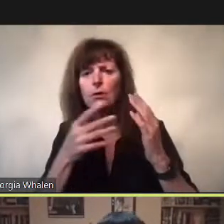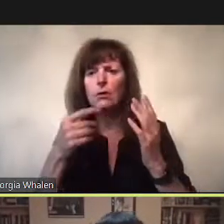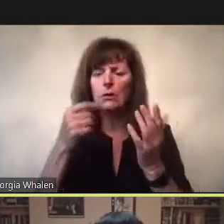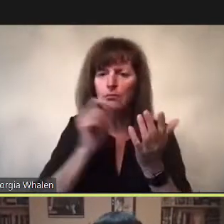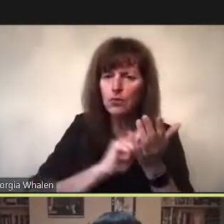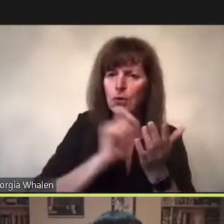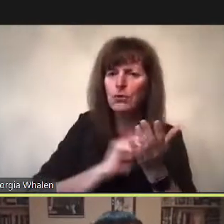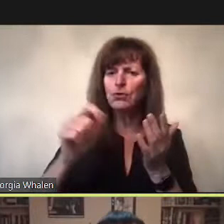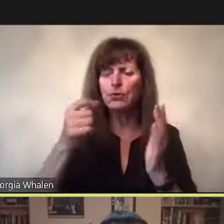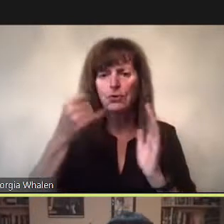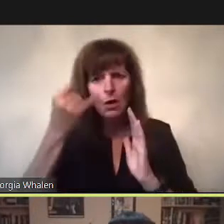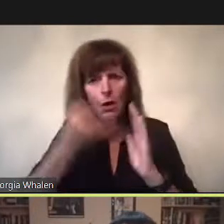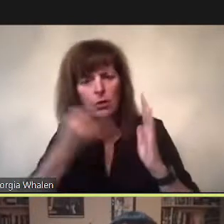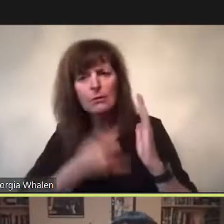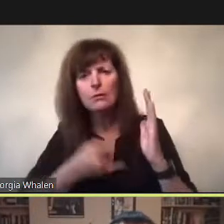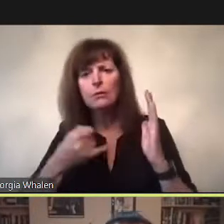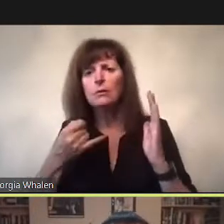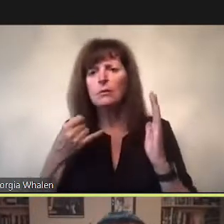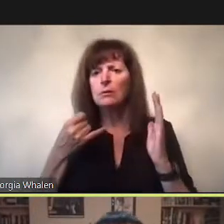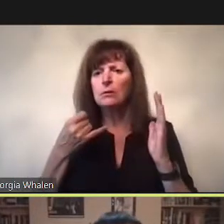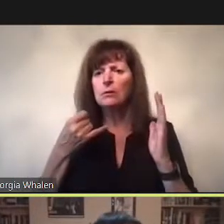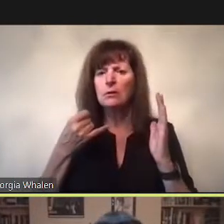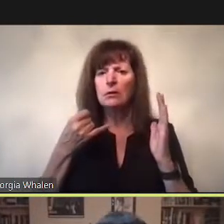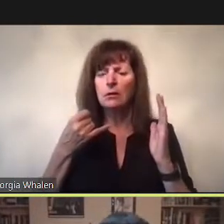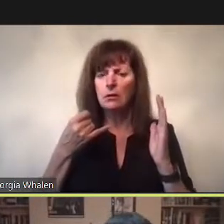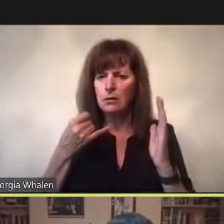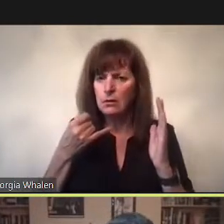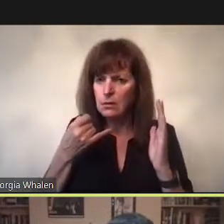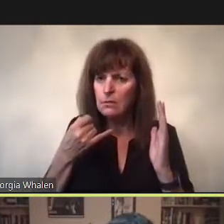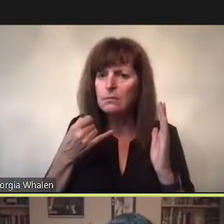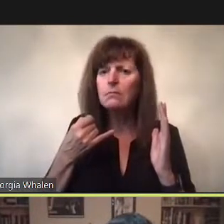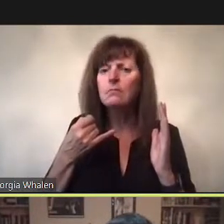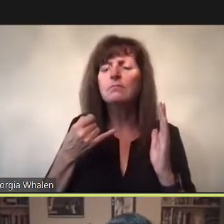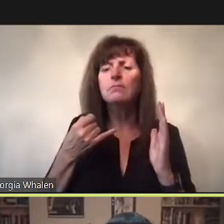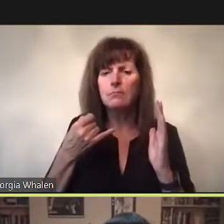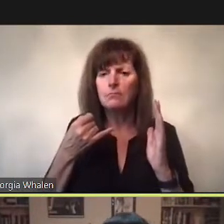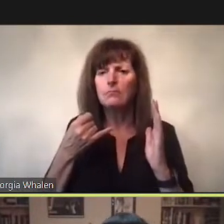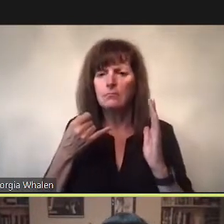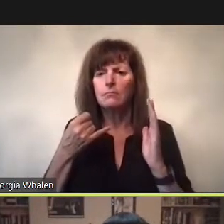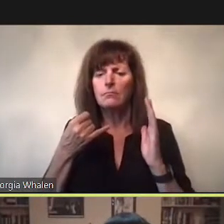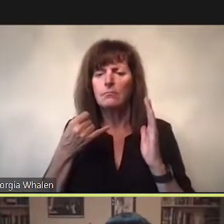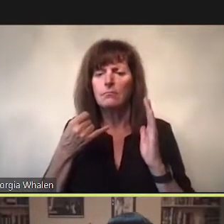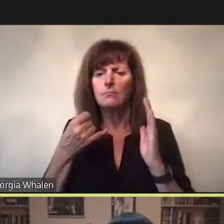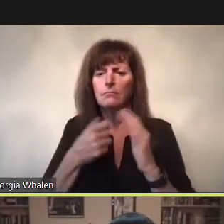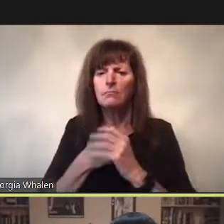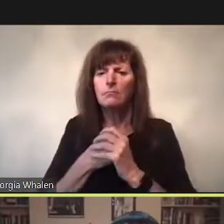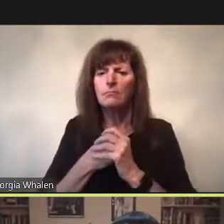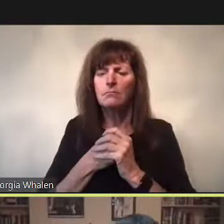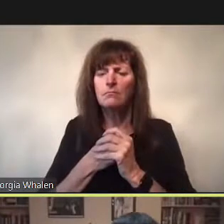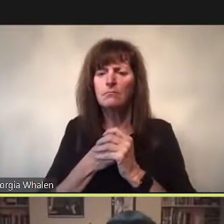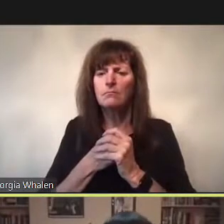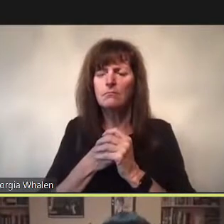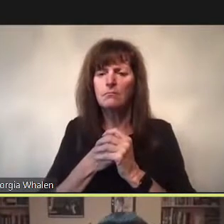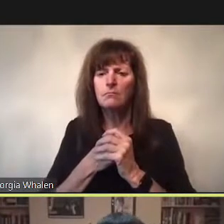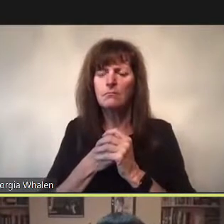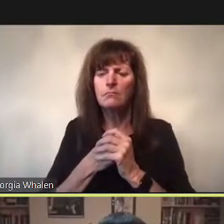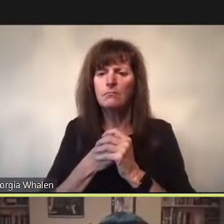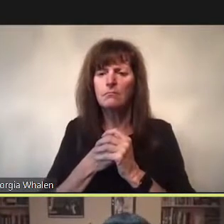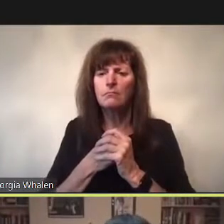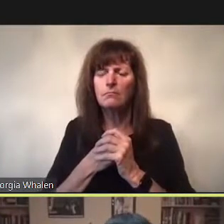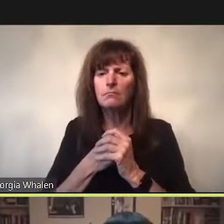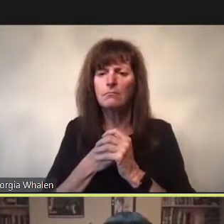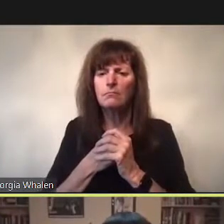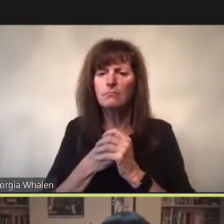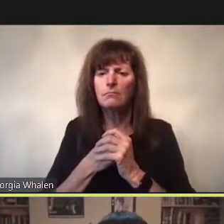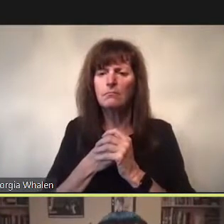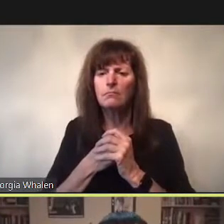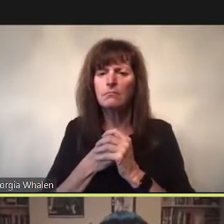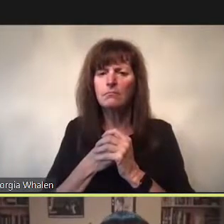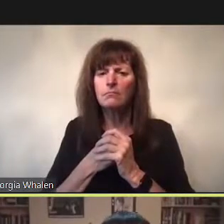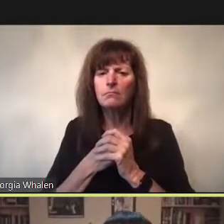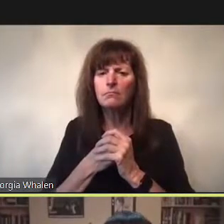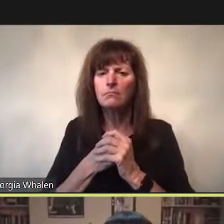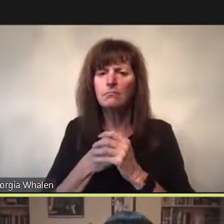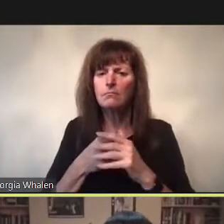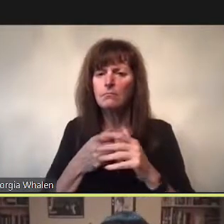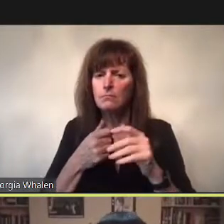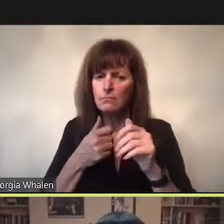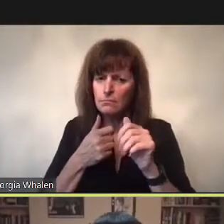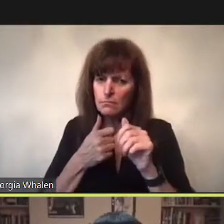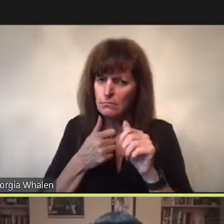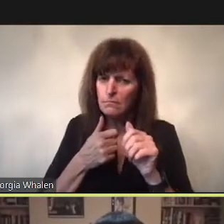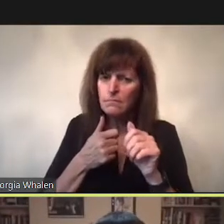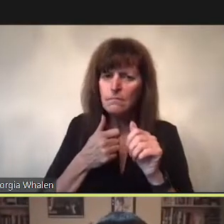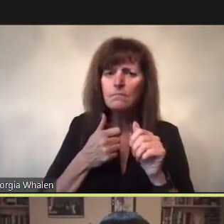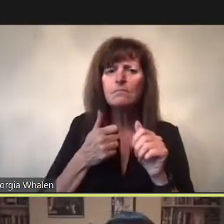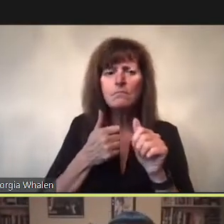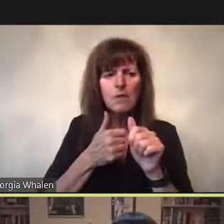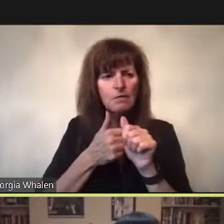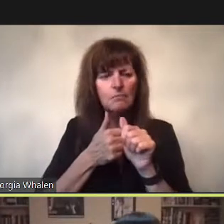between the writer and artist,